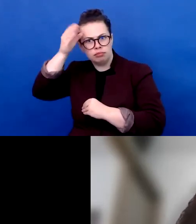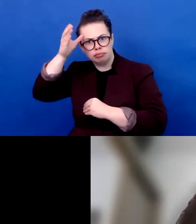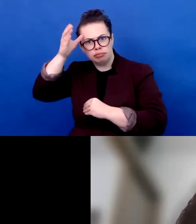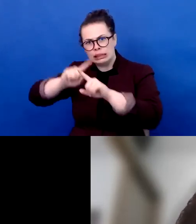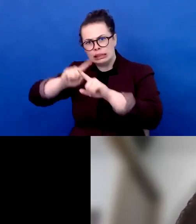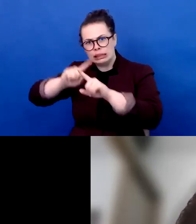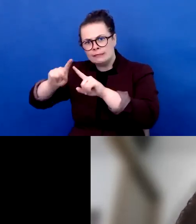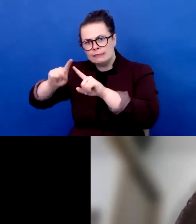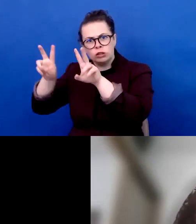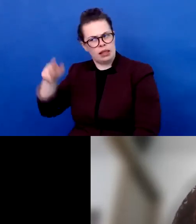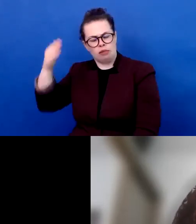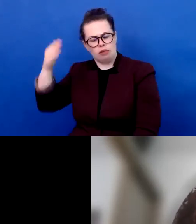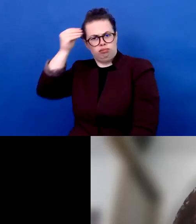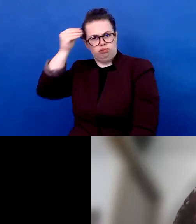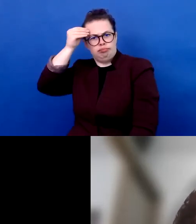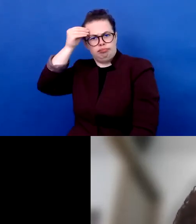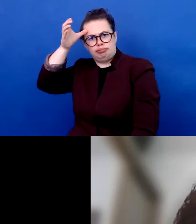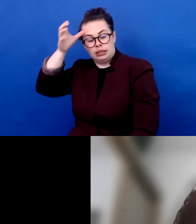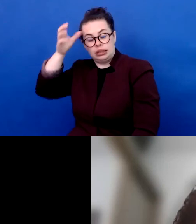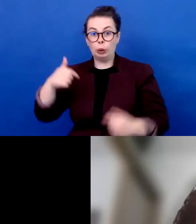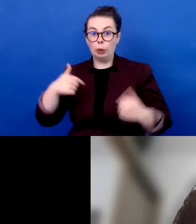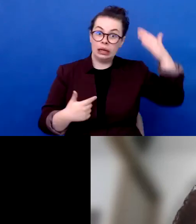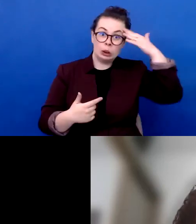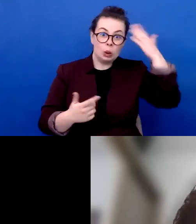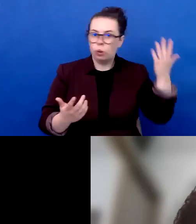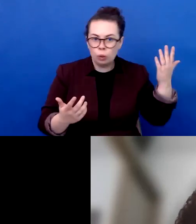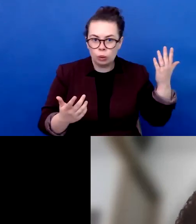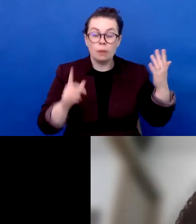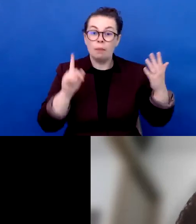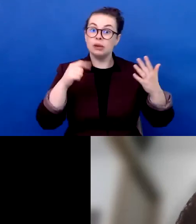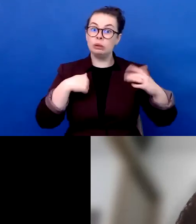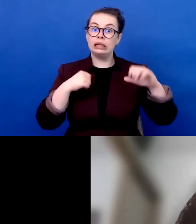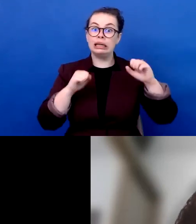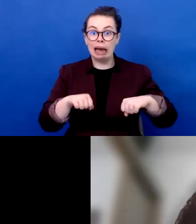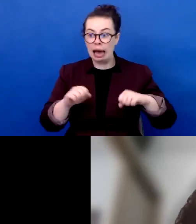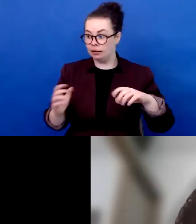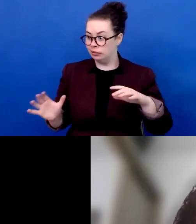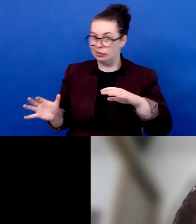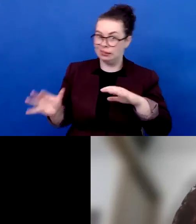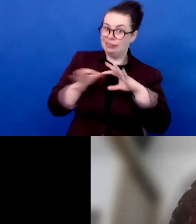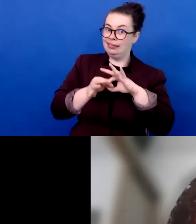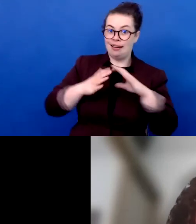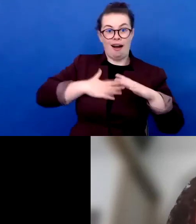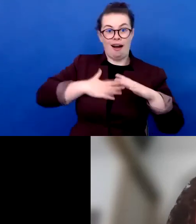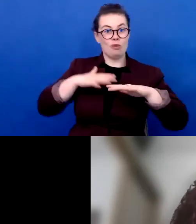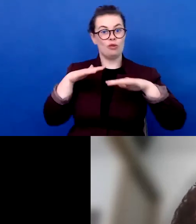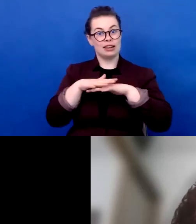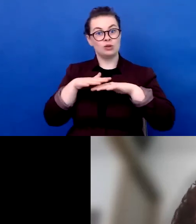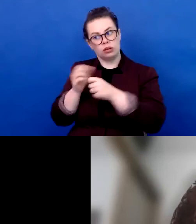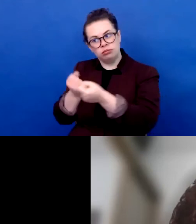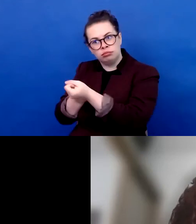ensuring that they can have these connections and ensuring for them a way to communicate with each